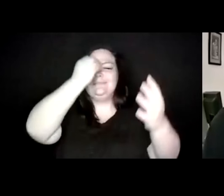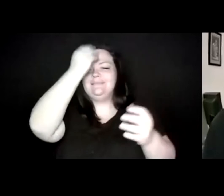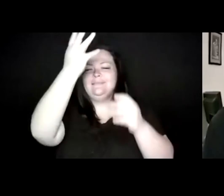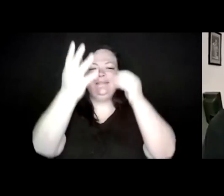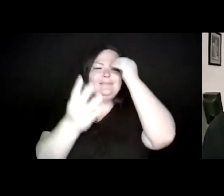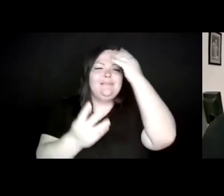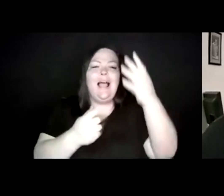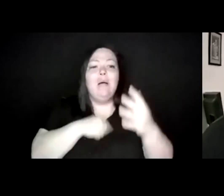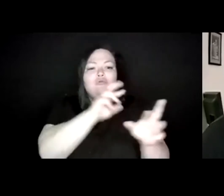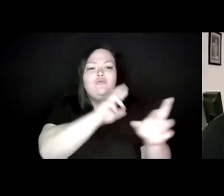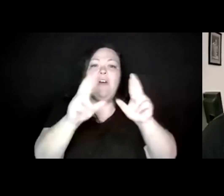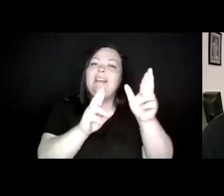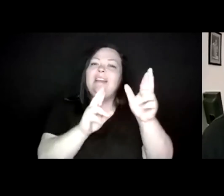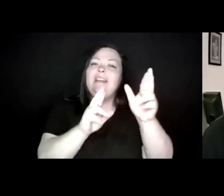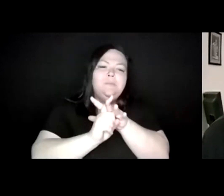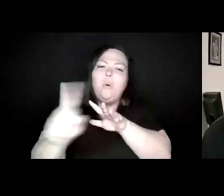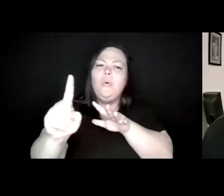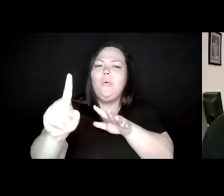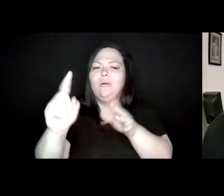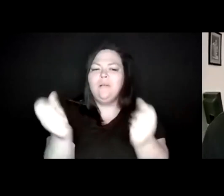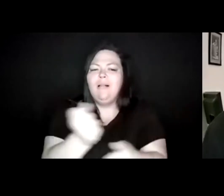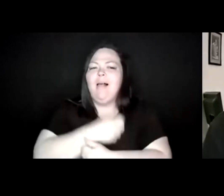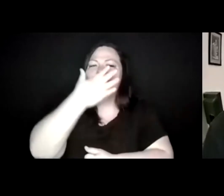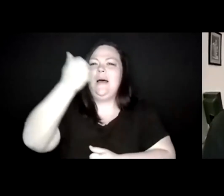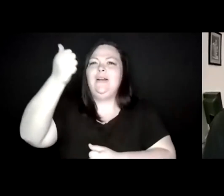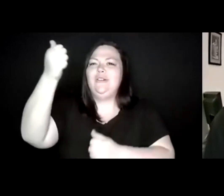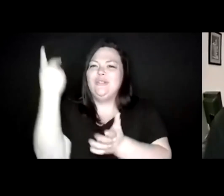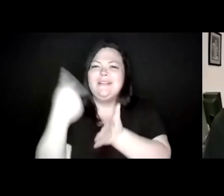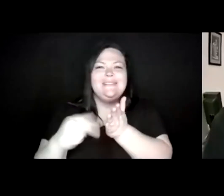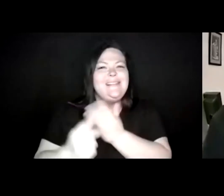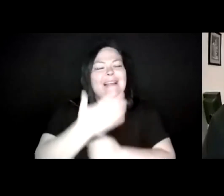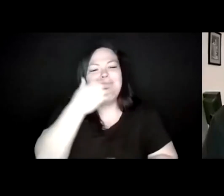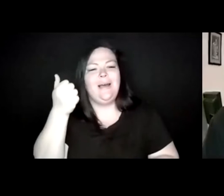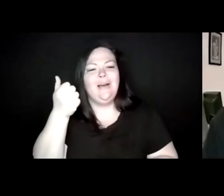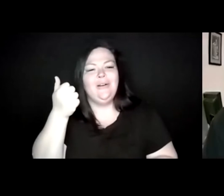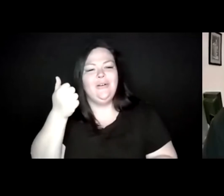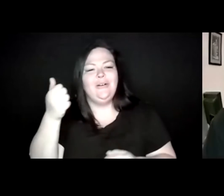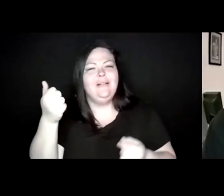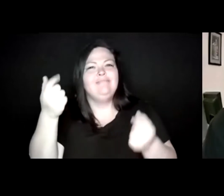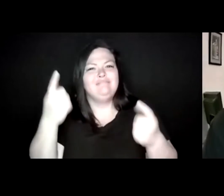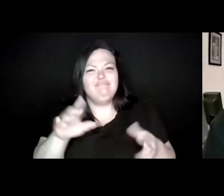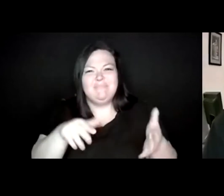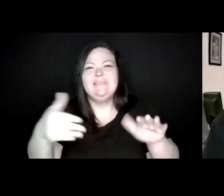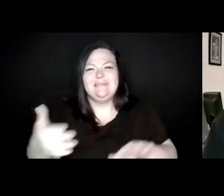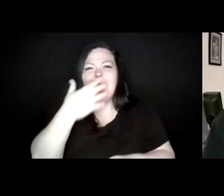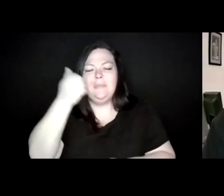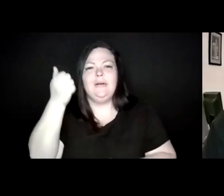I'm ready to run away to love better,/ dance better, and then die better.//